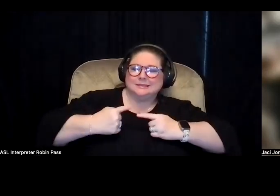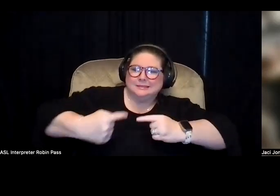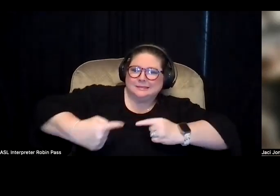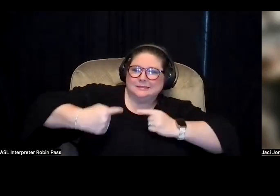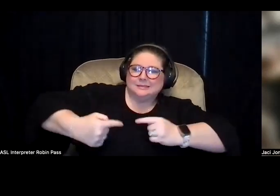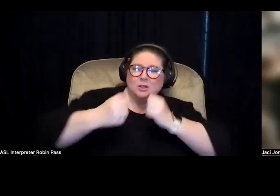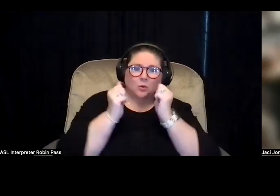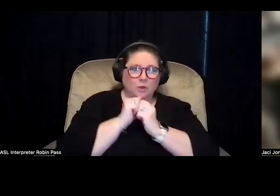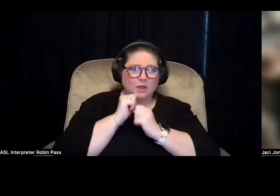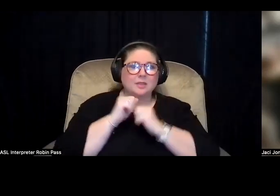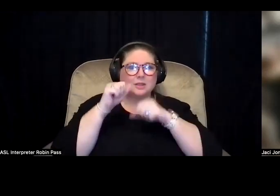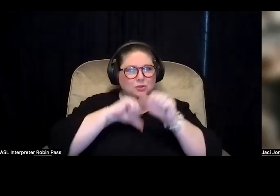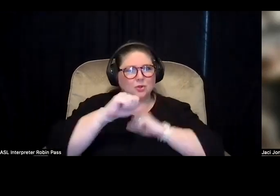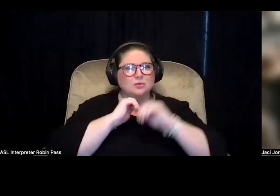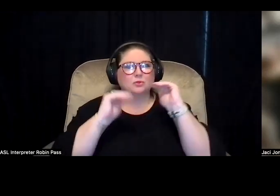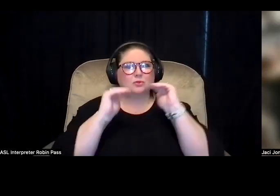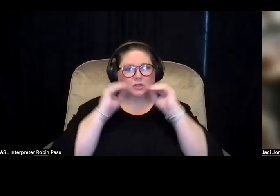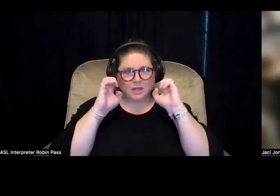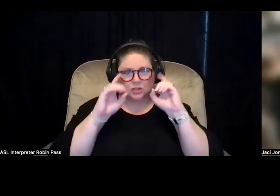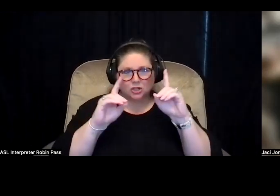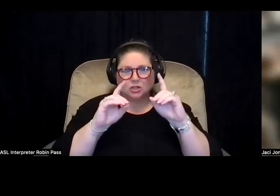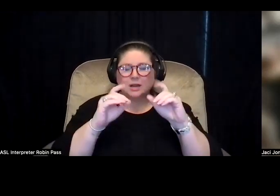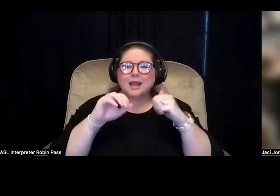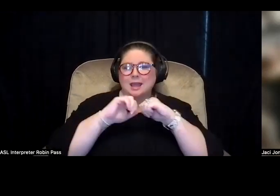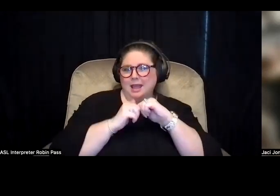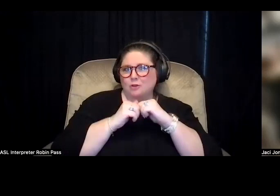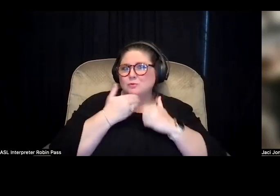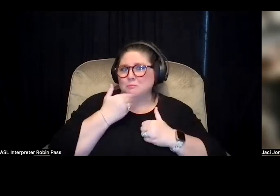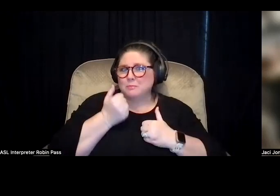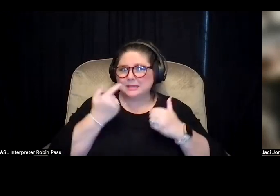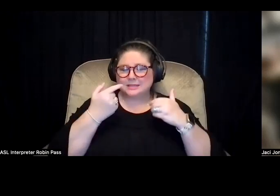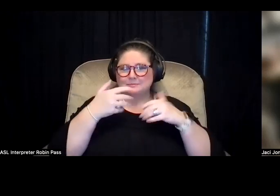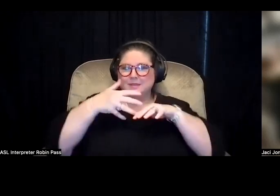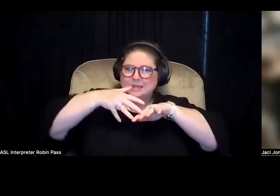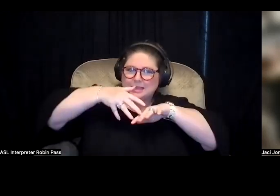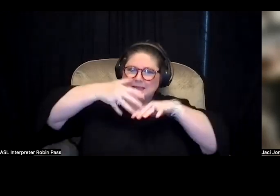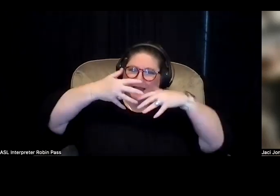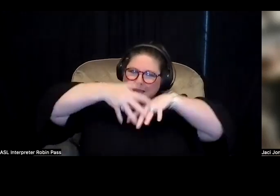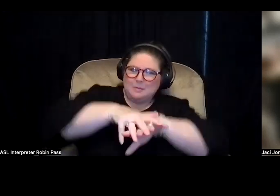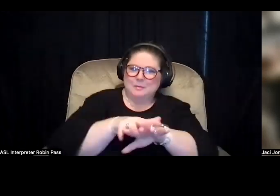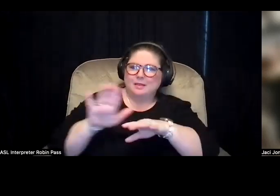and figure out how to best implement it in their classrooms prior to being here i spent 10 years